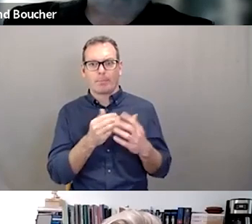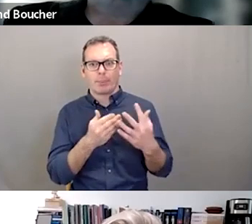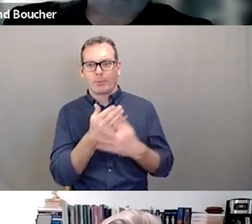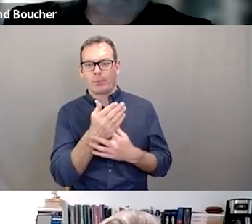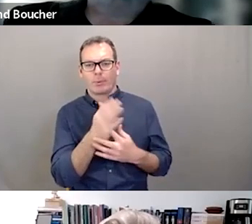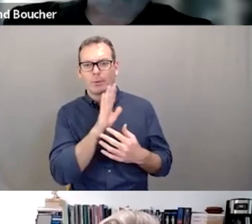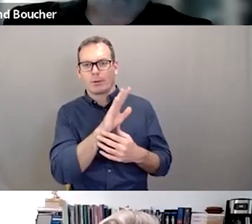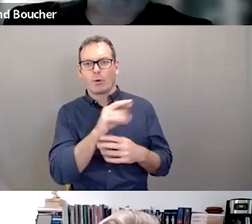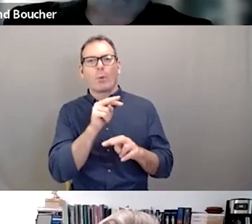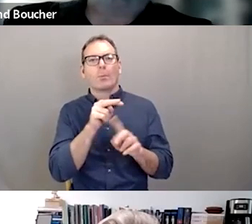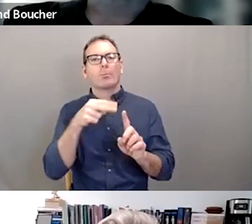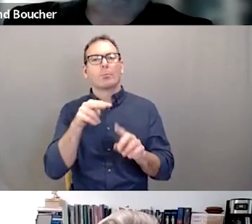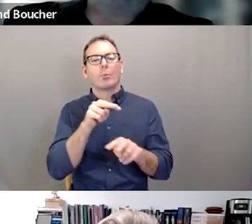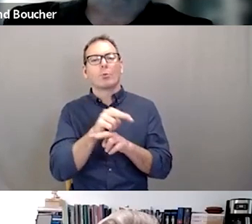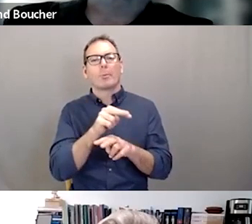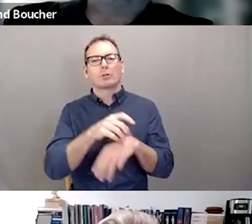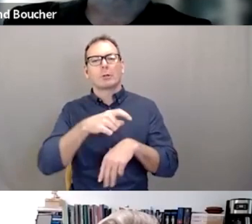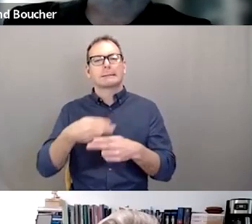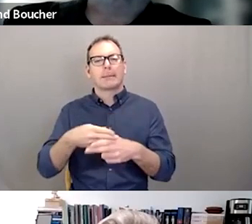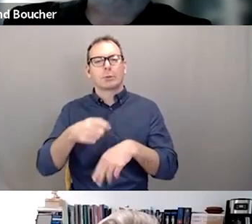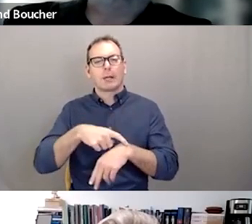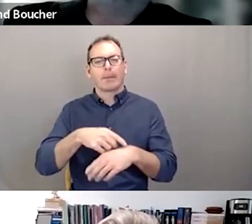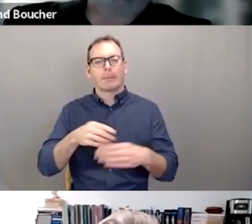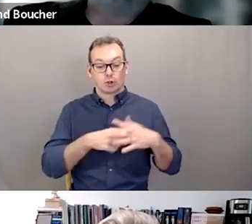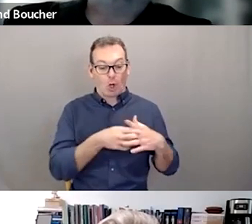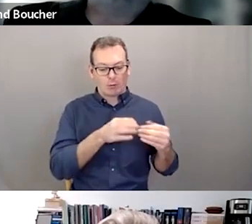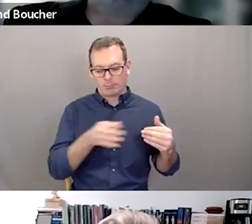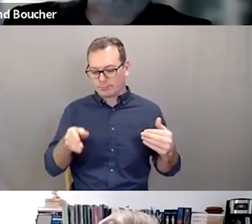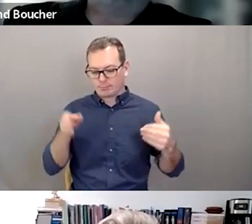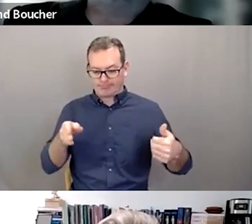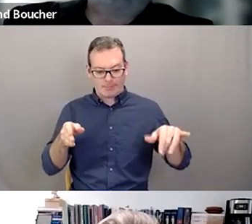probationary stage of her job she couldn't get the accommodation she needed her rationale